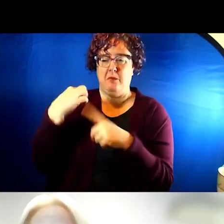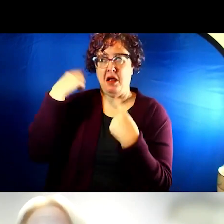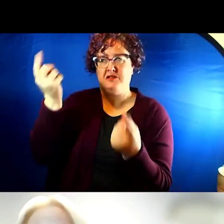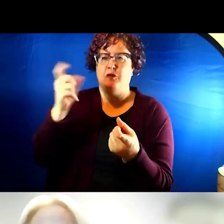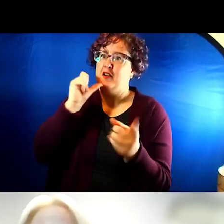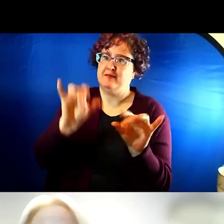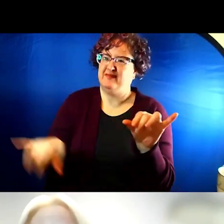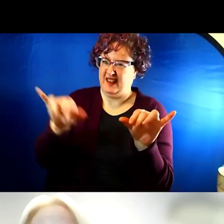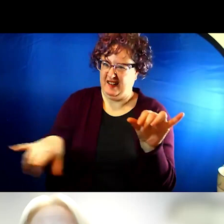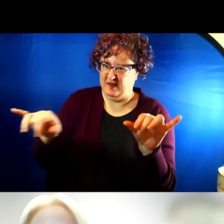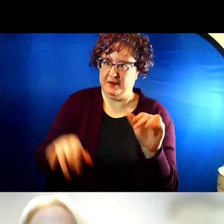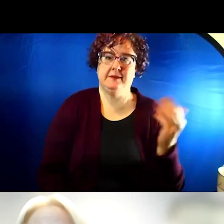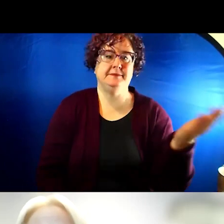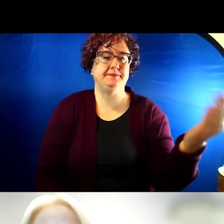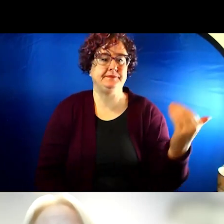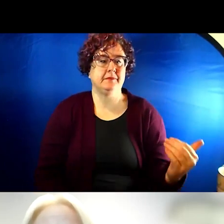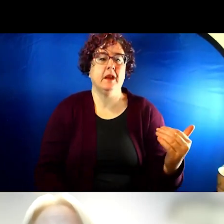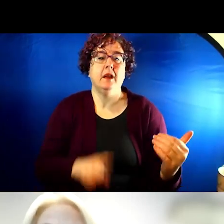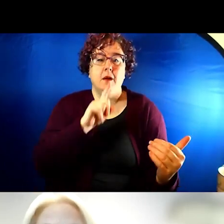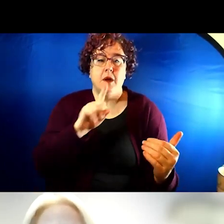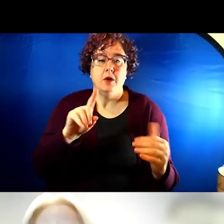AND ALSO, UNDERSTANDING THAT TEAMS SHOULD BE WORKING IN